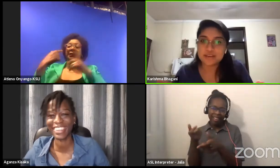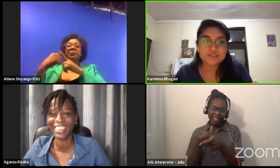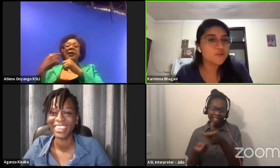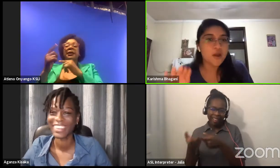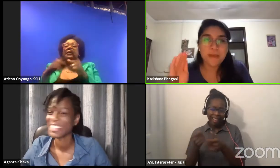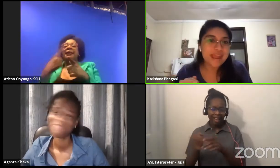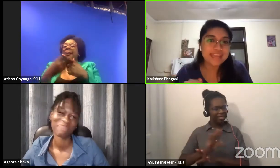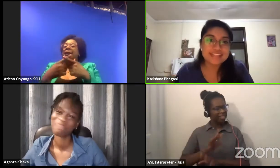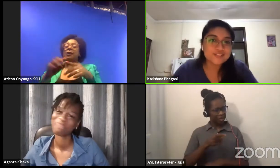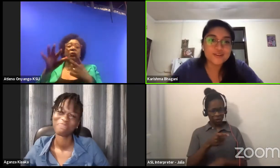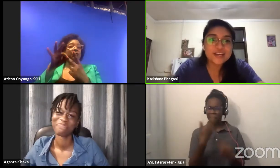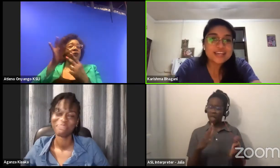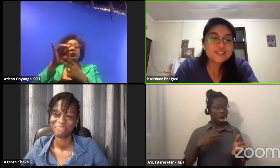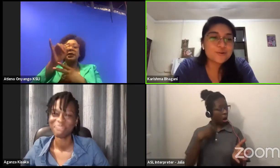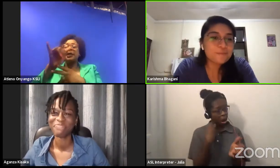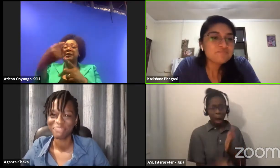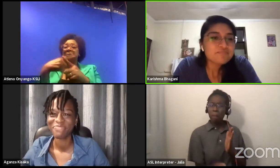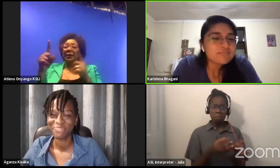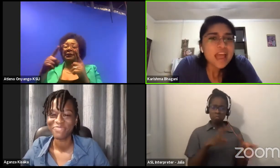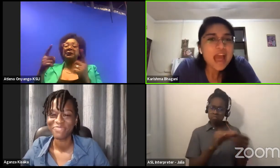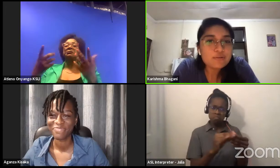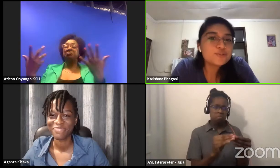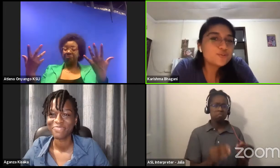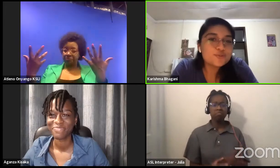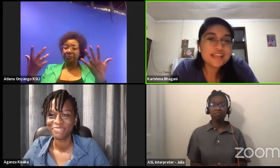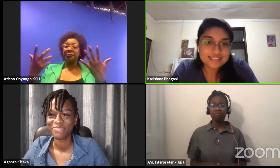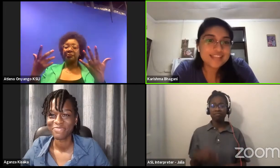but you've gone bang in, so how do you...